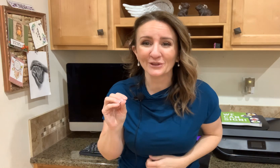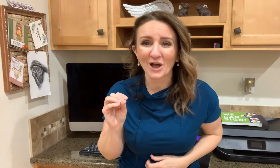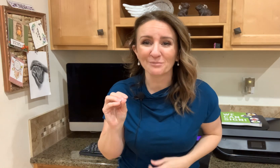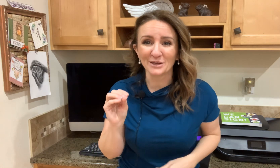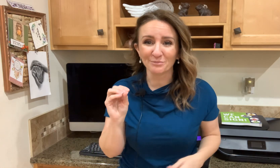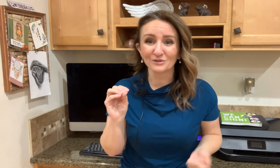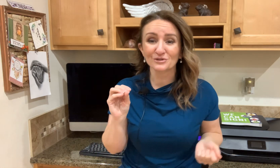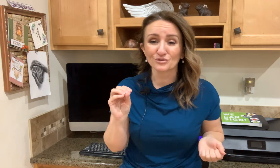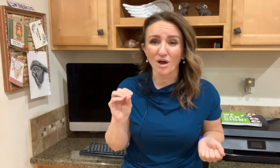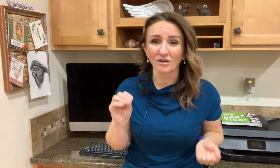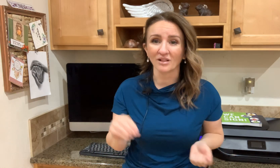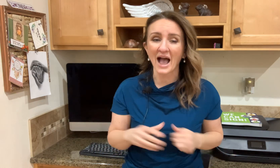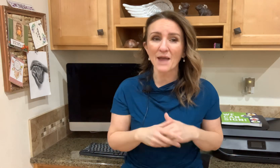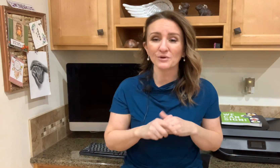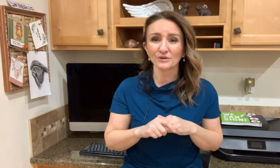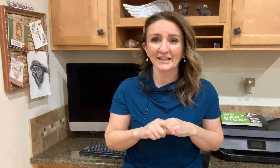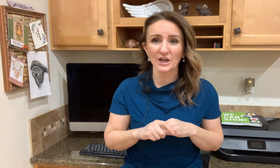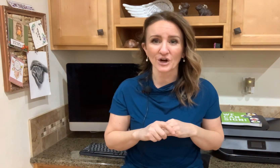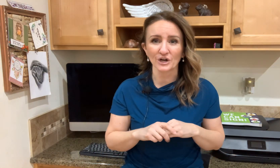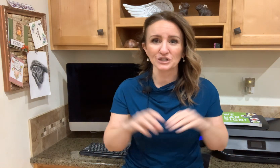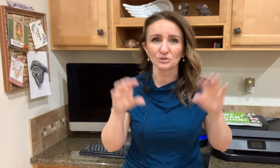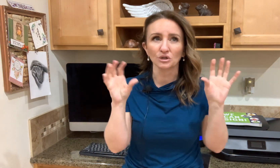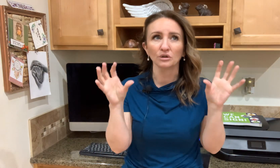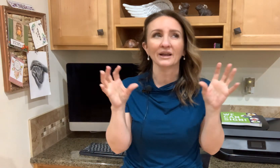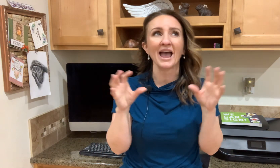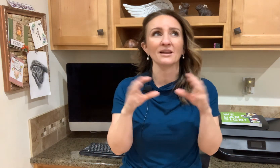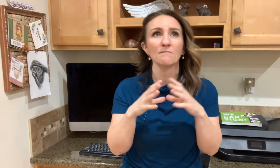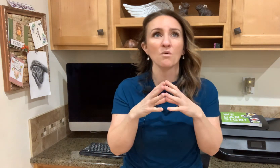lot of people struggle. I would really encourage you to look at it more